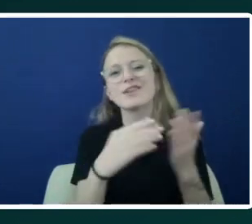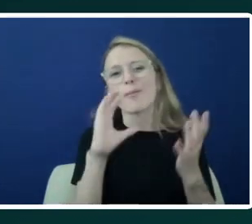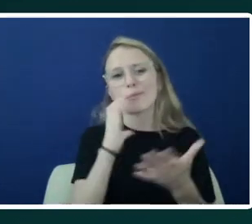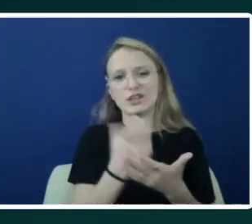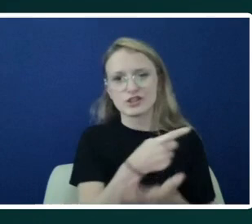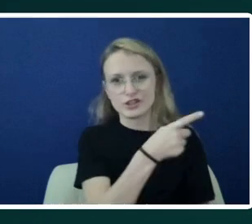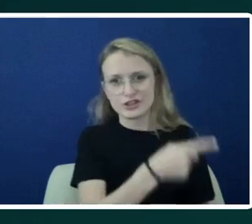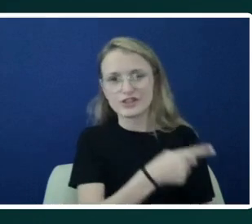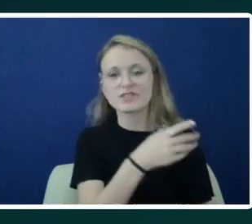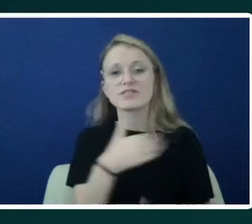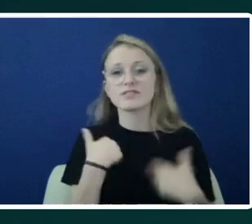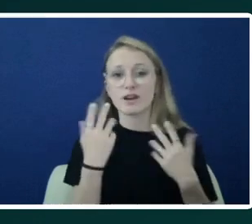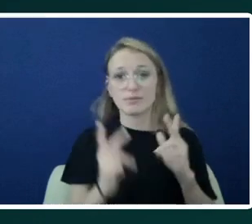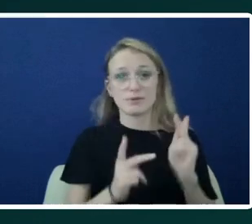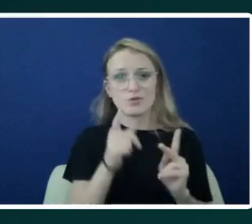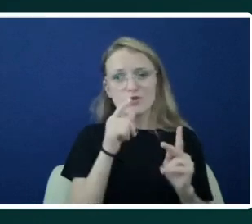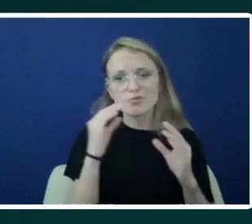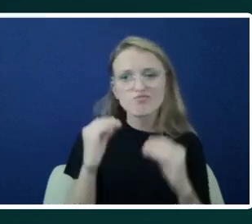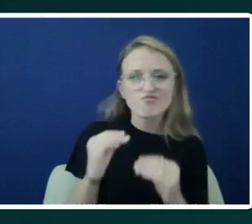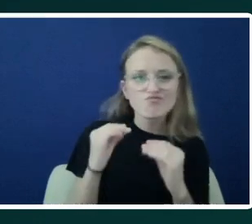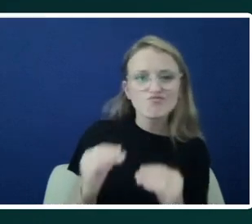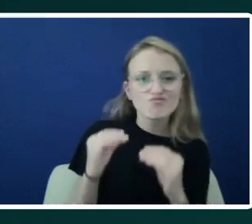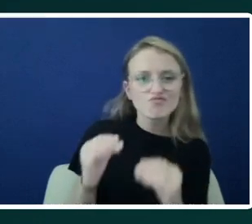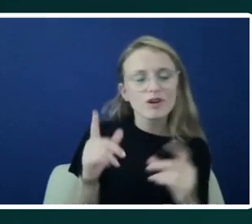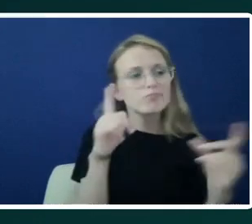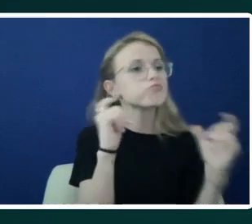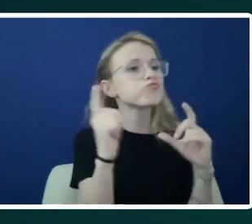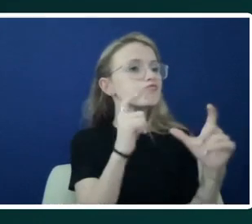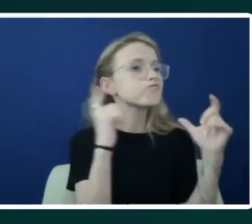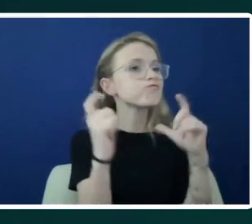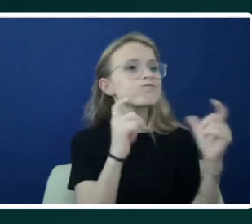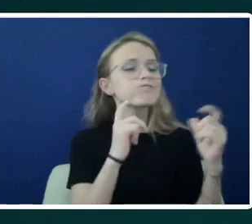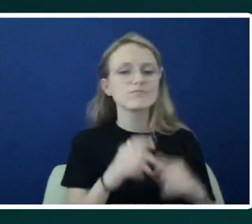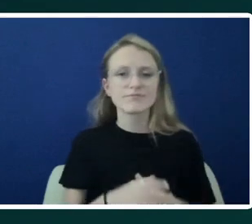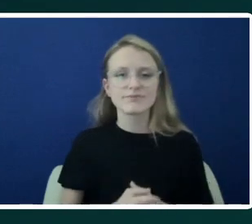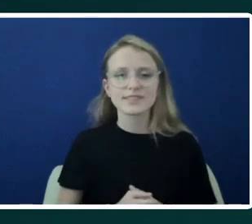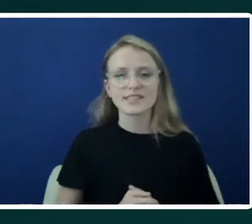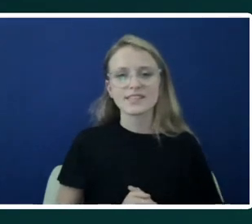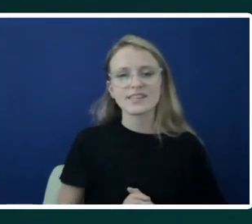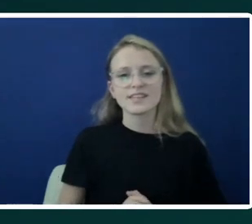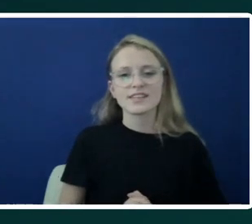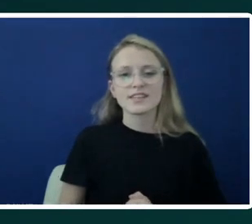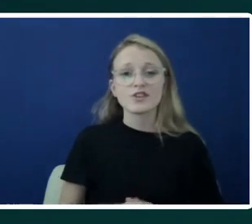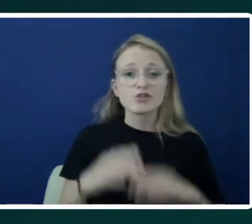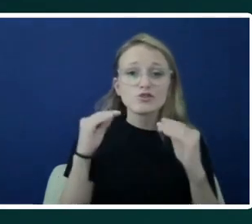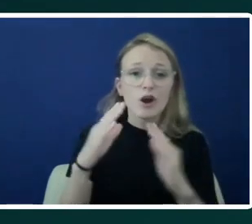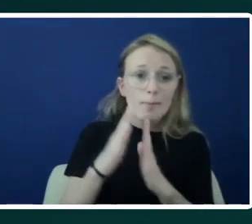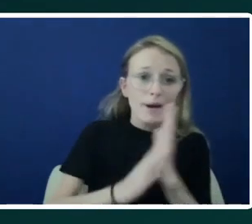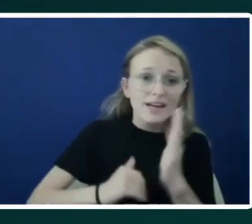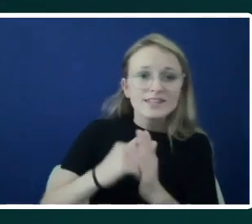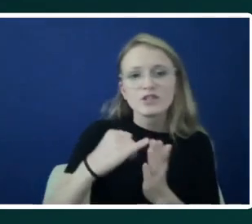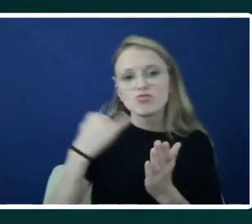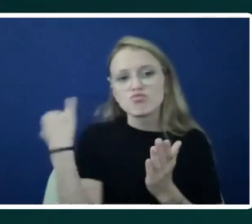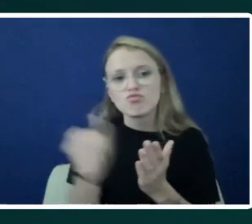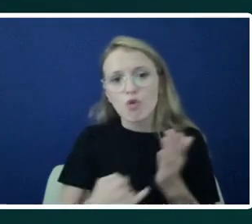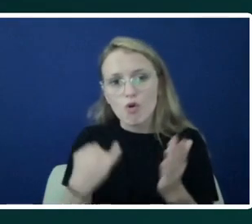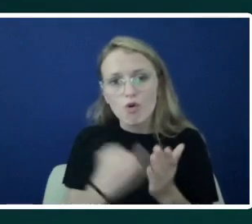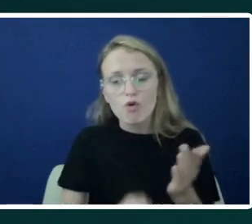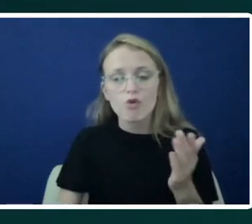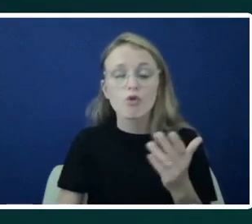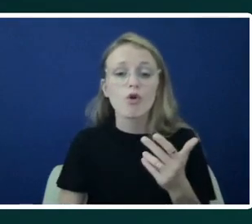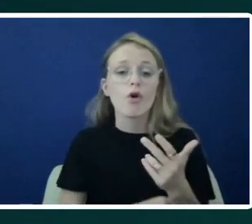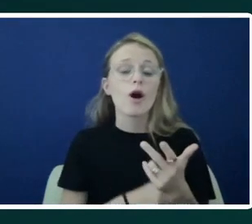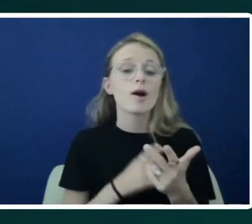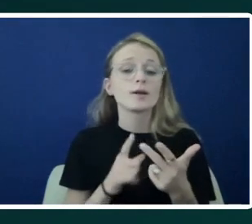people that they were teaching photography to. They taught painting and drawing. They taught